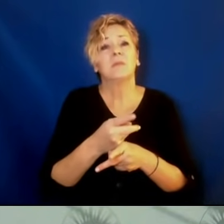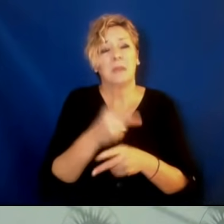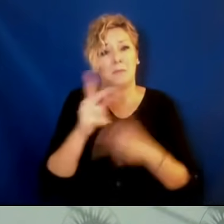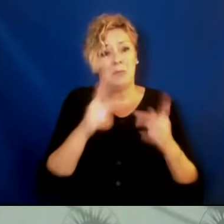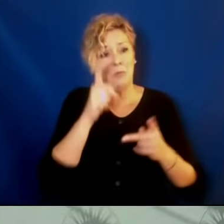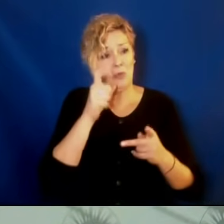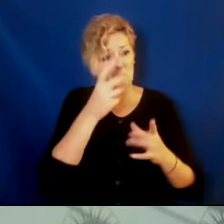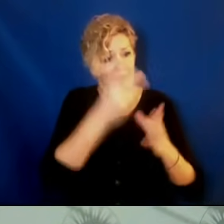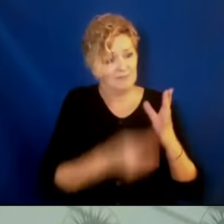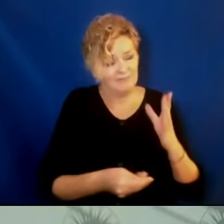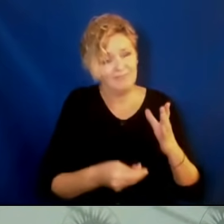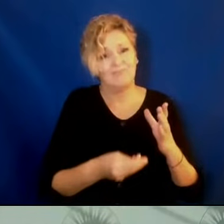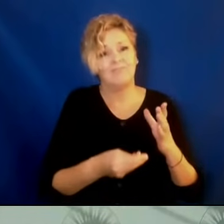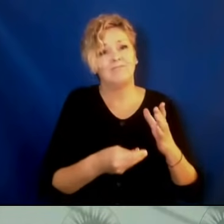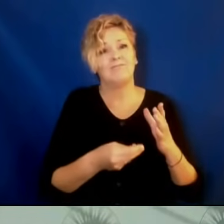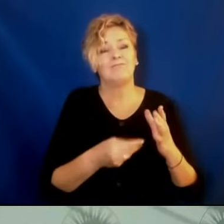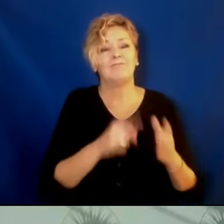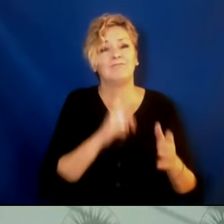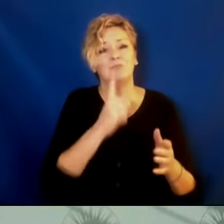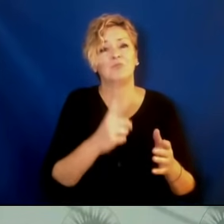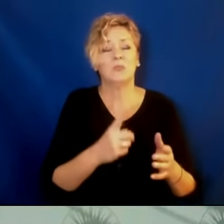We see that with the challenges people have an